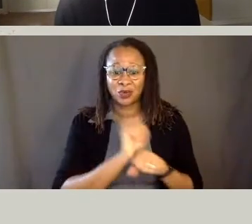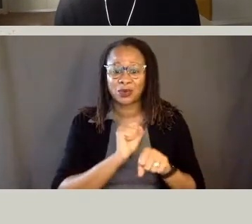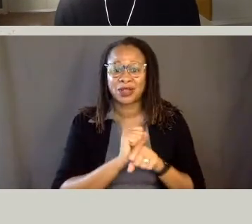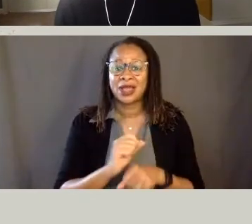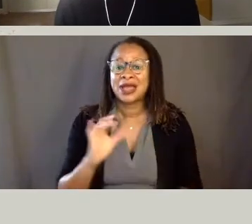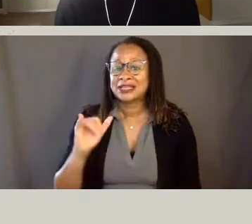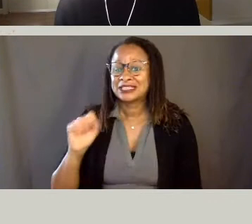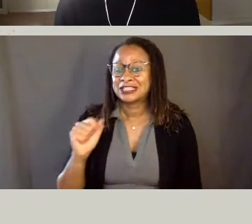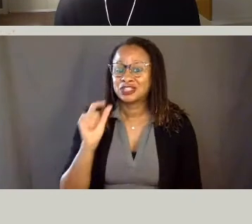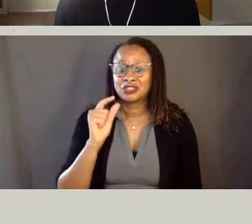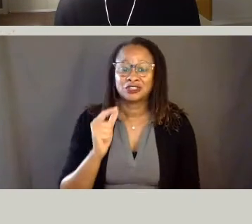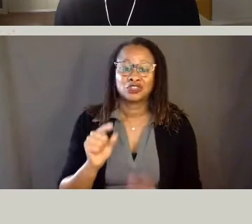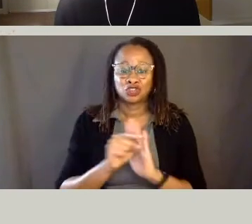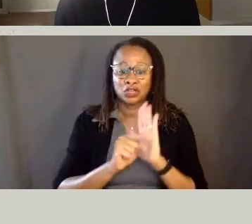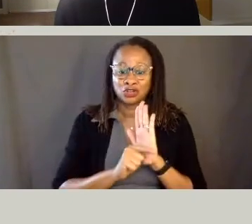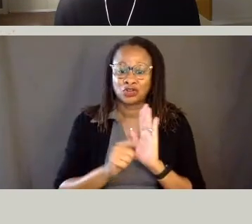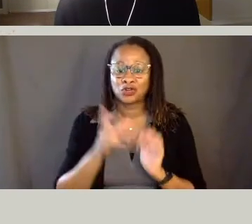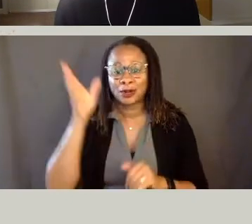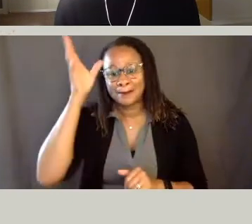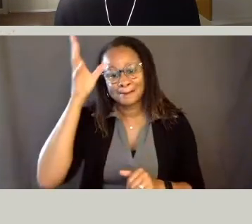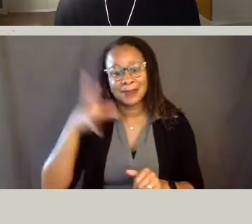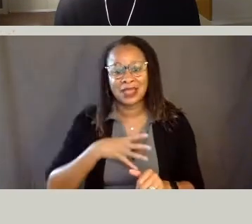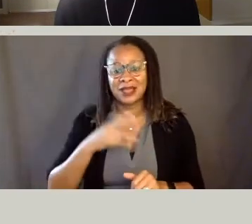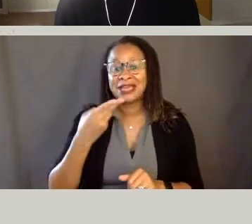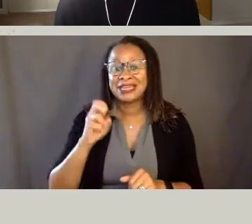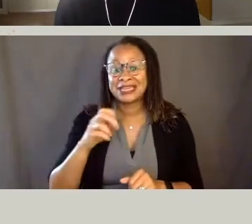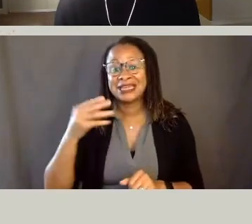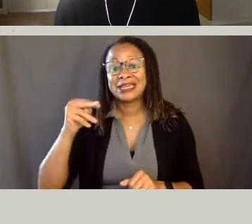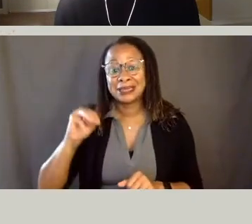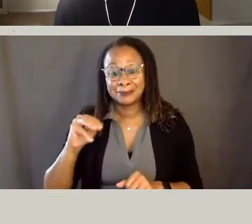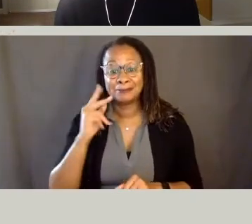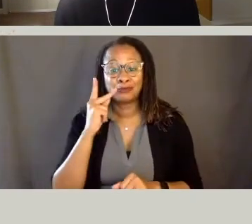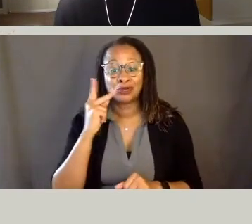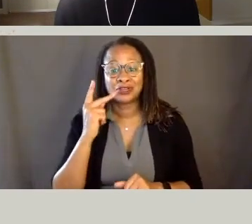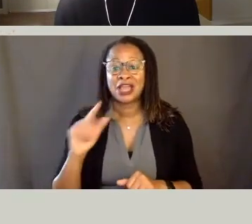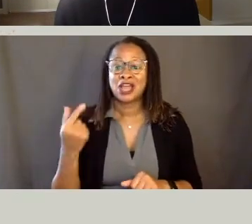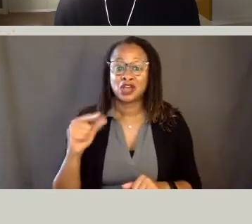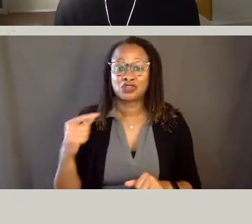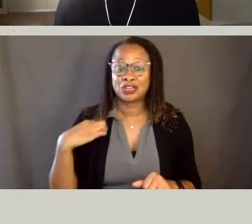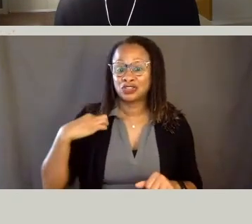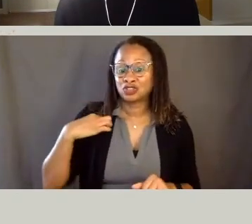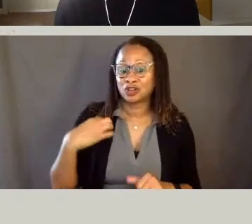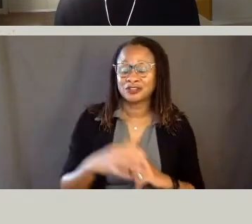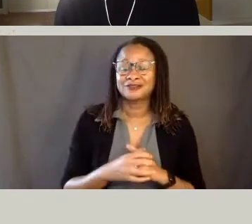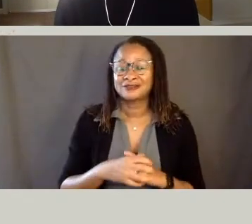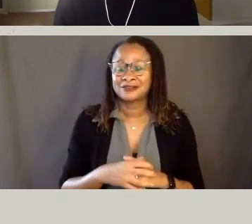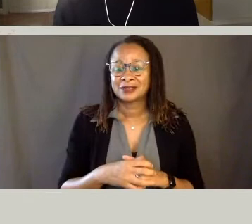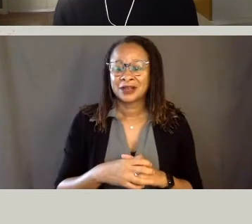I go by, he, him pronouns. I'm wearing a green Youth FX t-shirt and I'm in a very spare room.